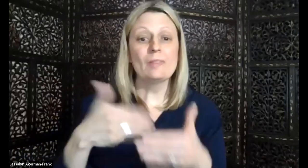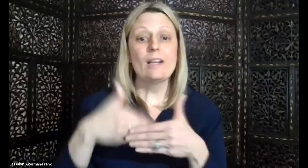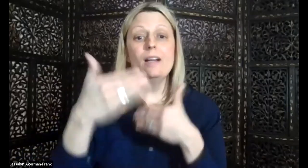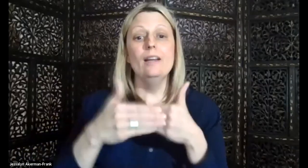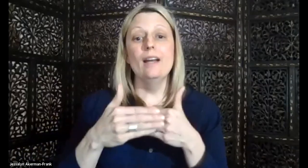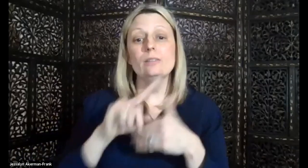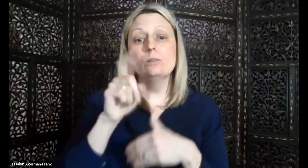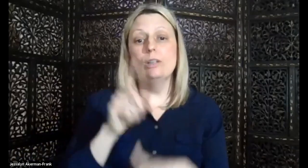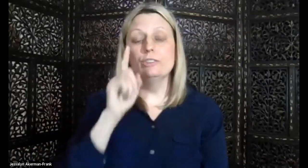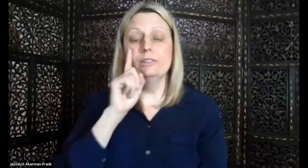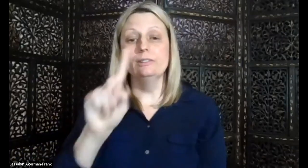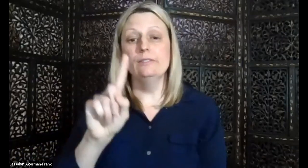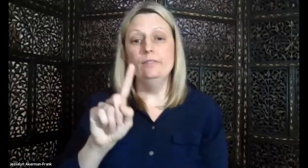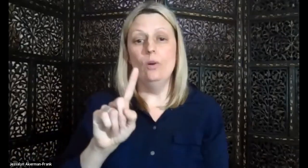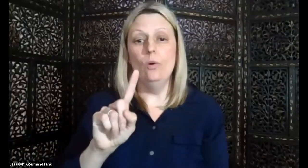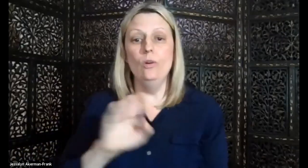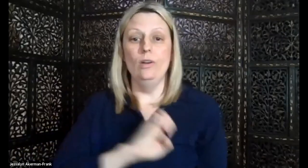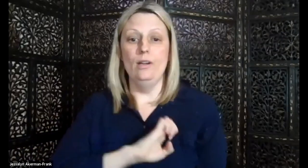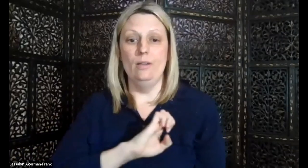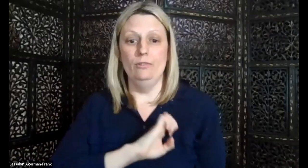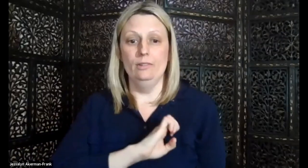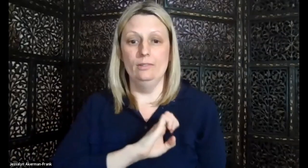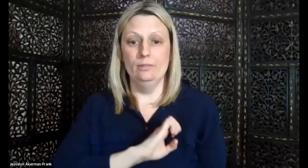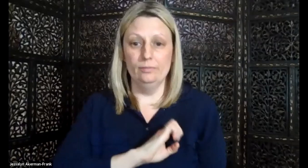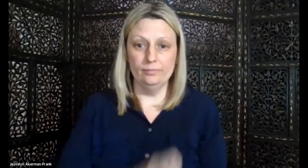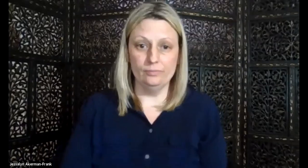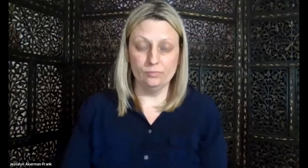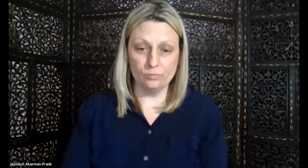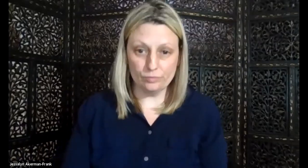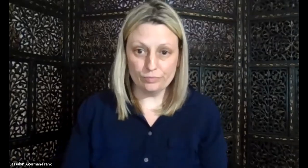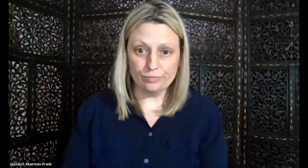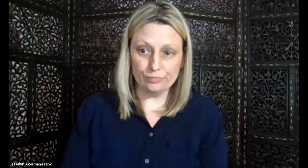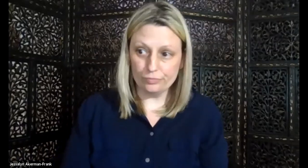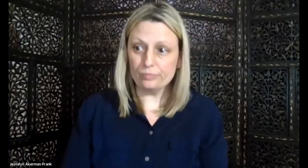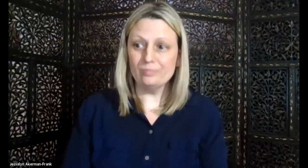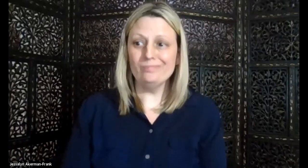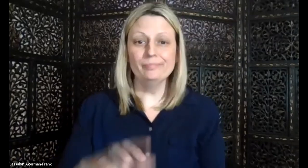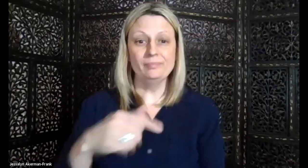know, you commute back and forth then you would count your home if that's your primary space of living. But if you're more than